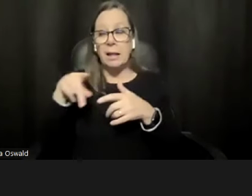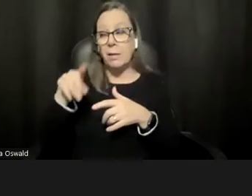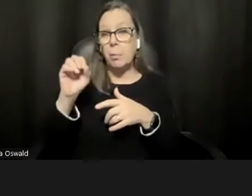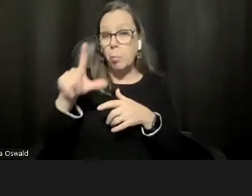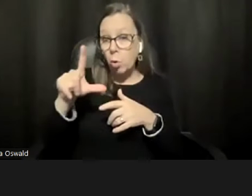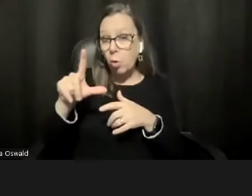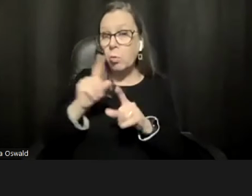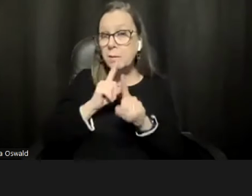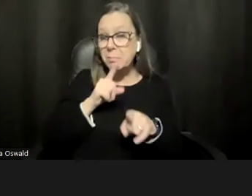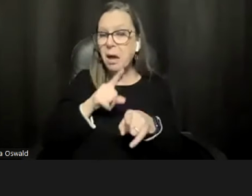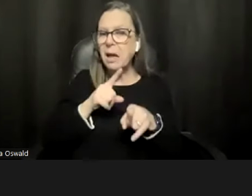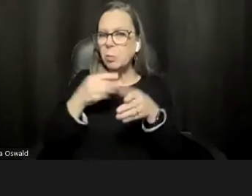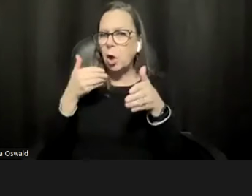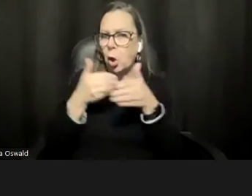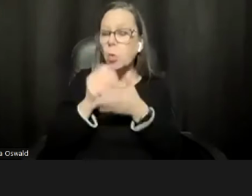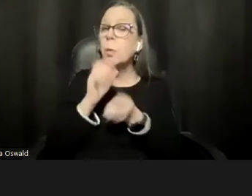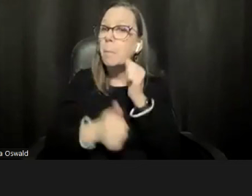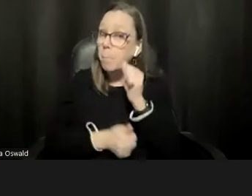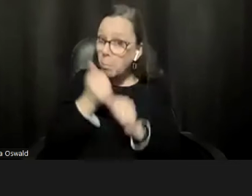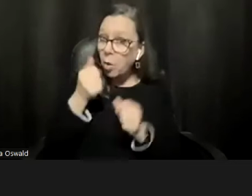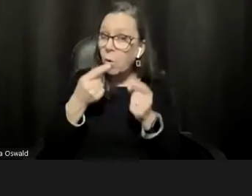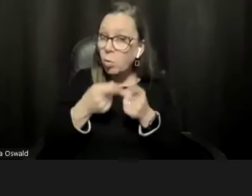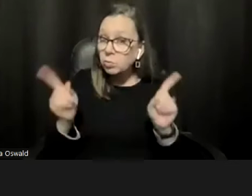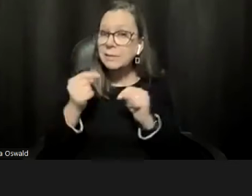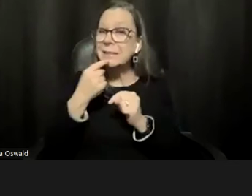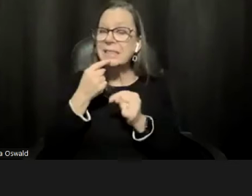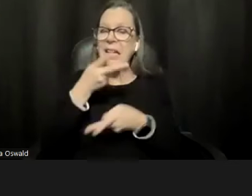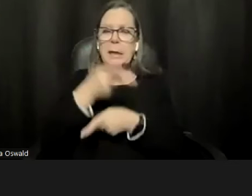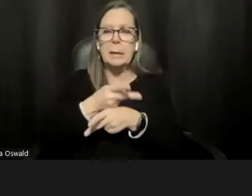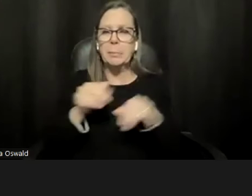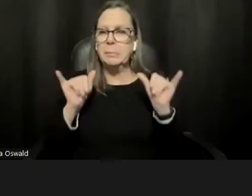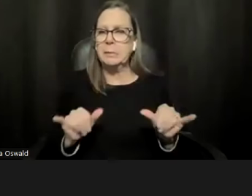We did have a majority say that we would like to keep it on the same day, the third Thursday,